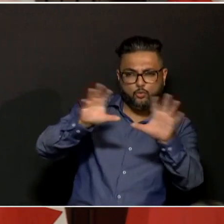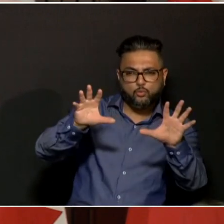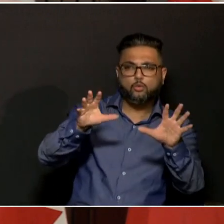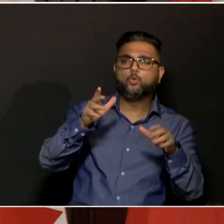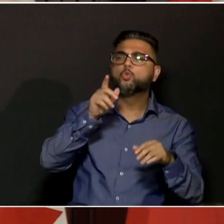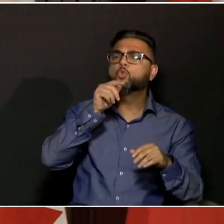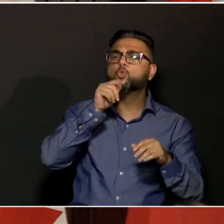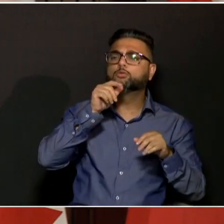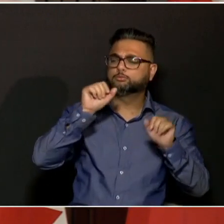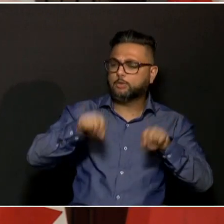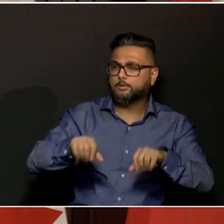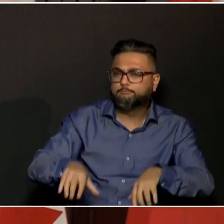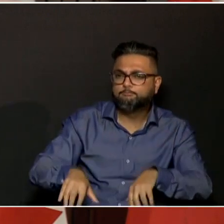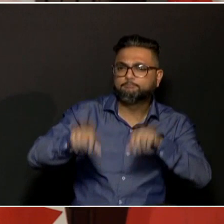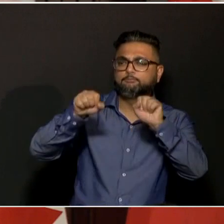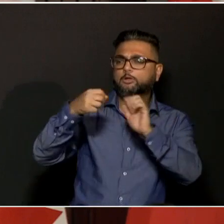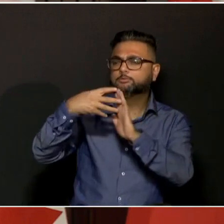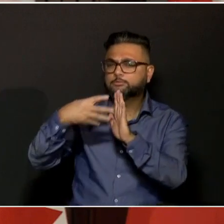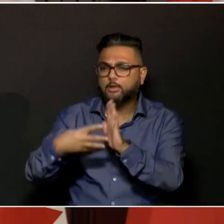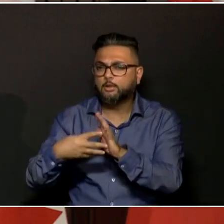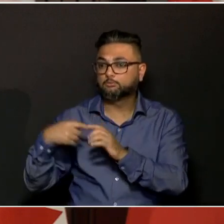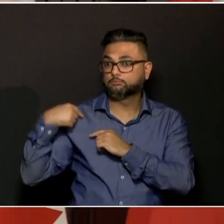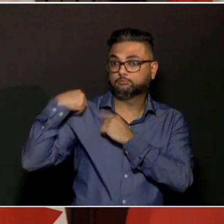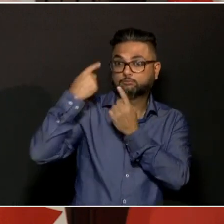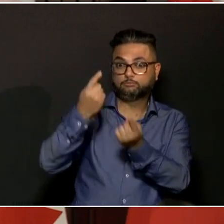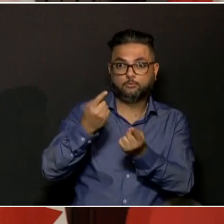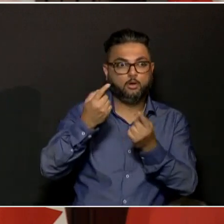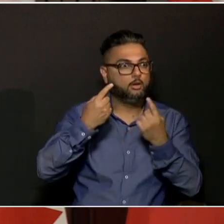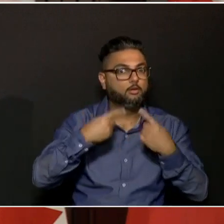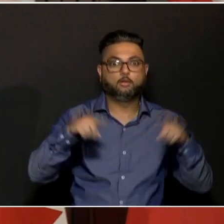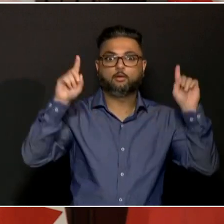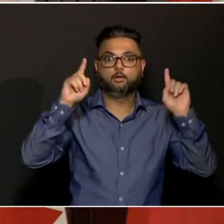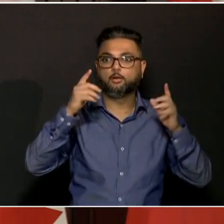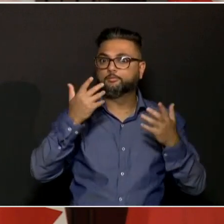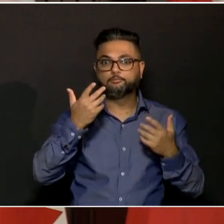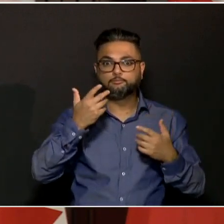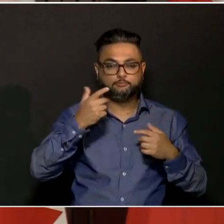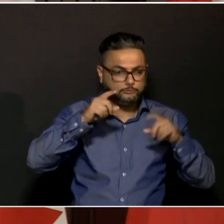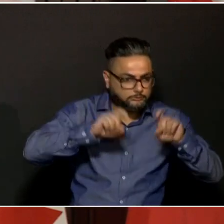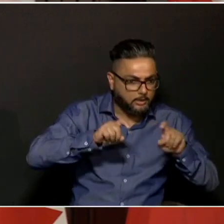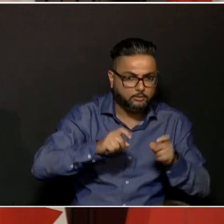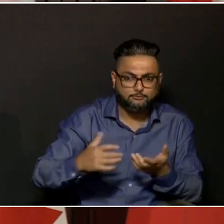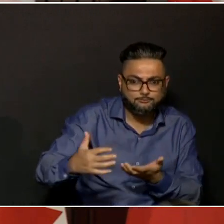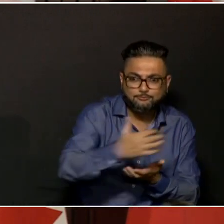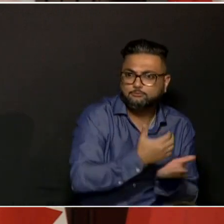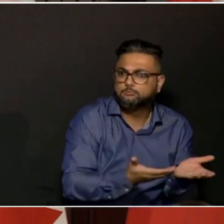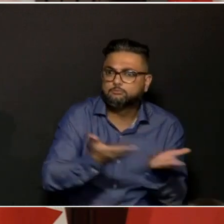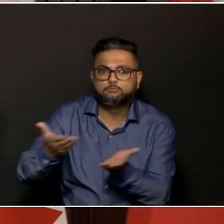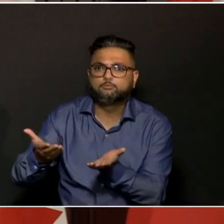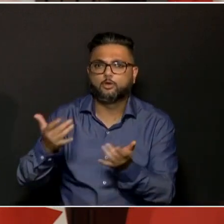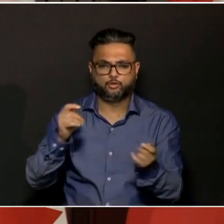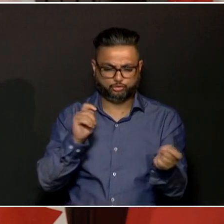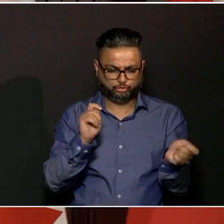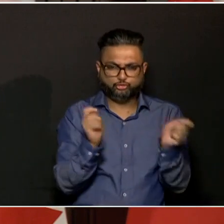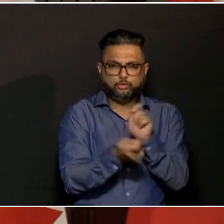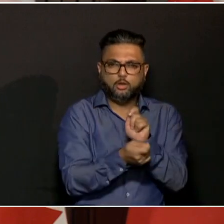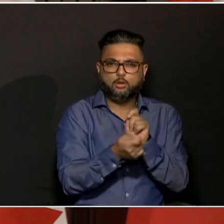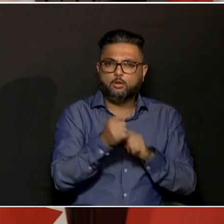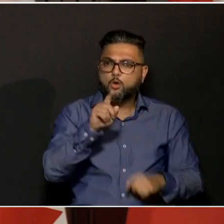to get the word out about this because it has been the example is opposite